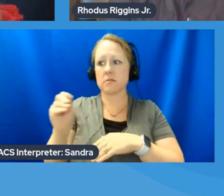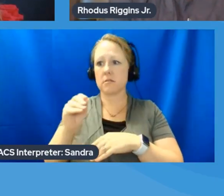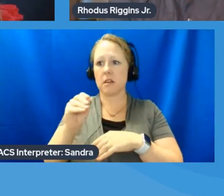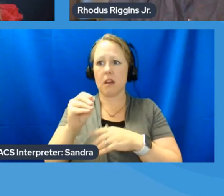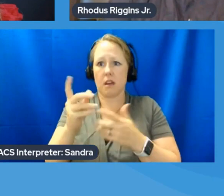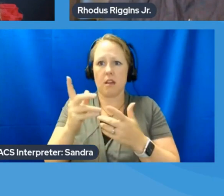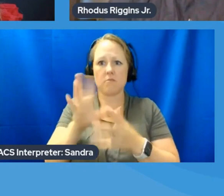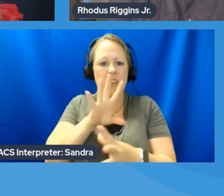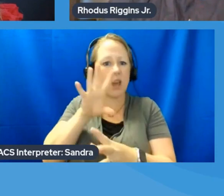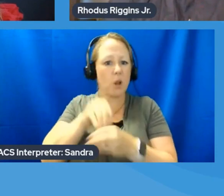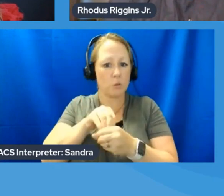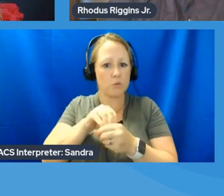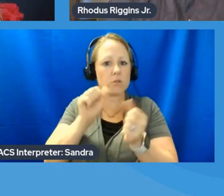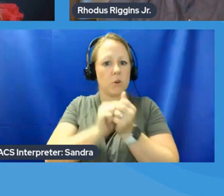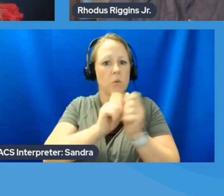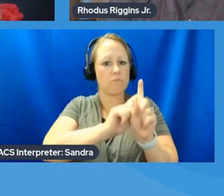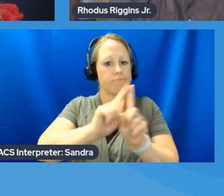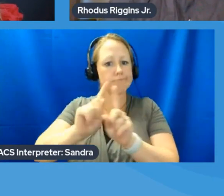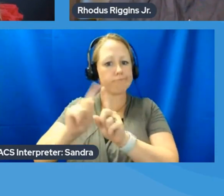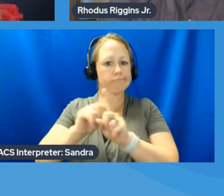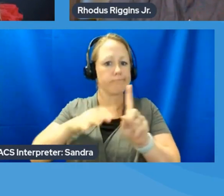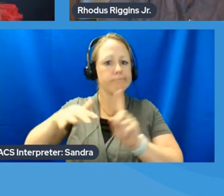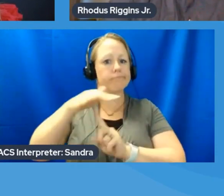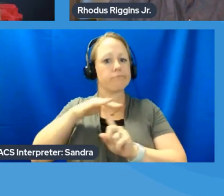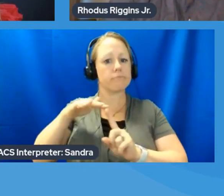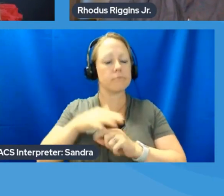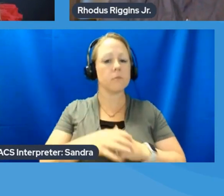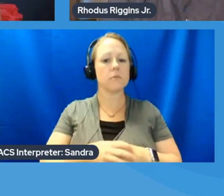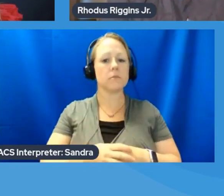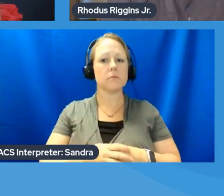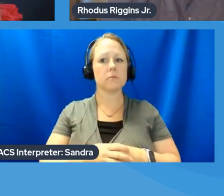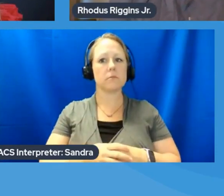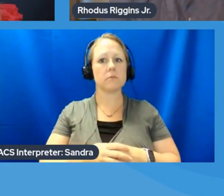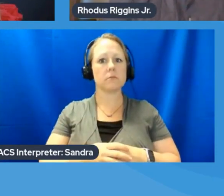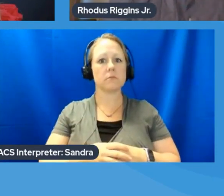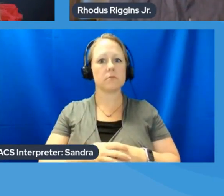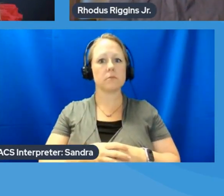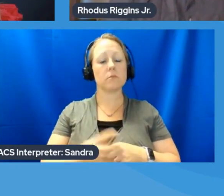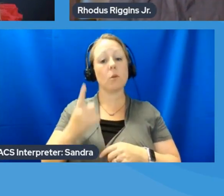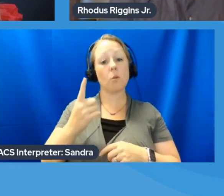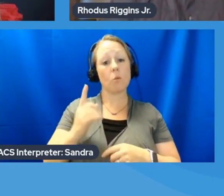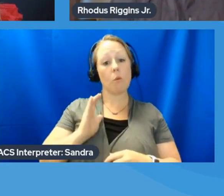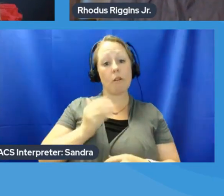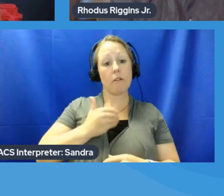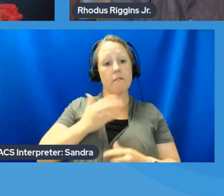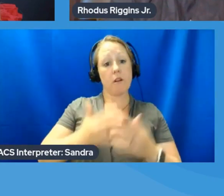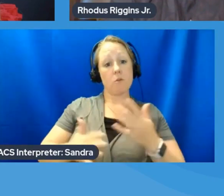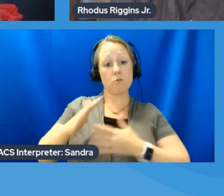And I think, you know, one of our priorities that we have is really to develop